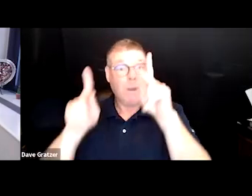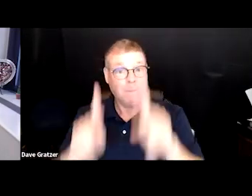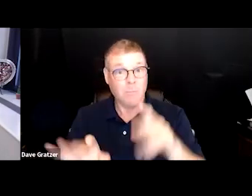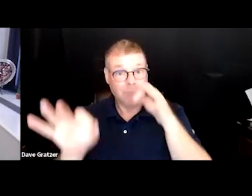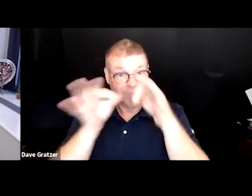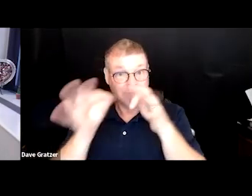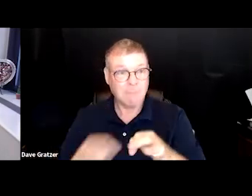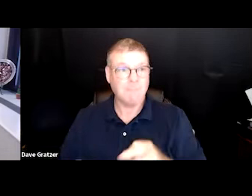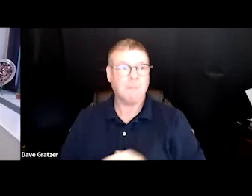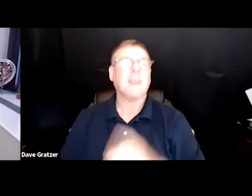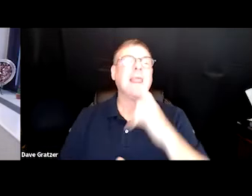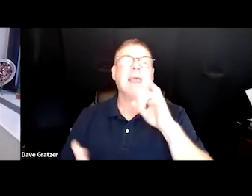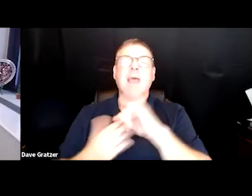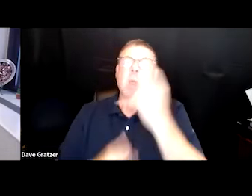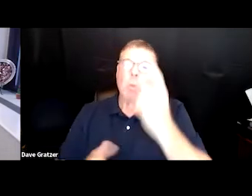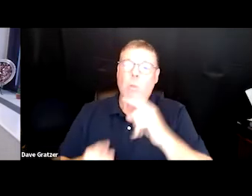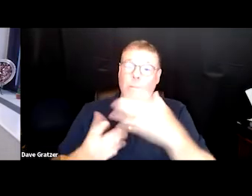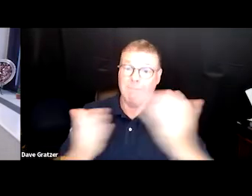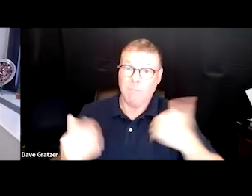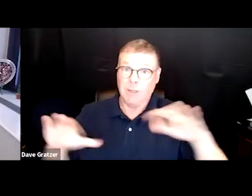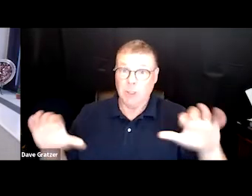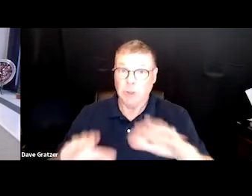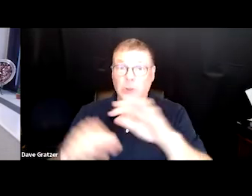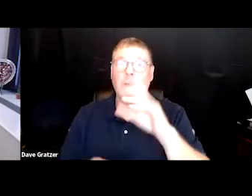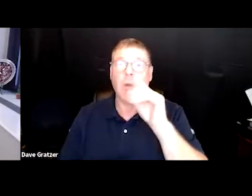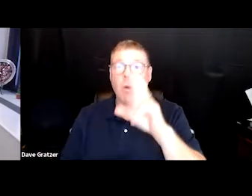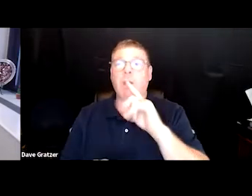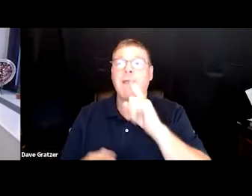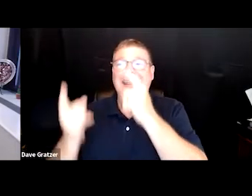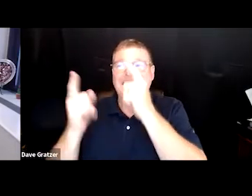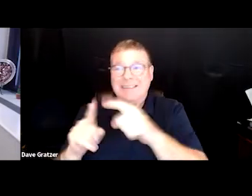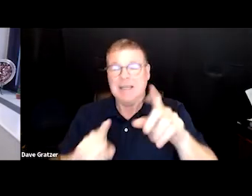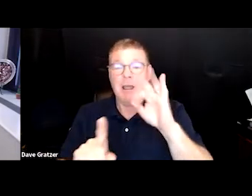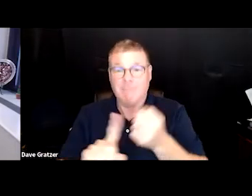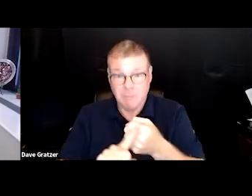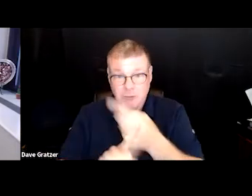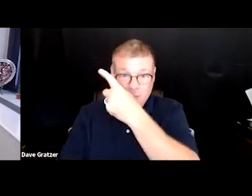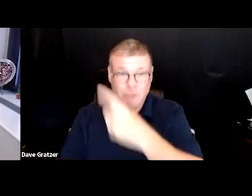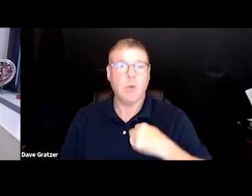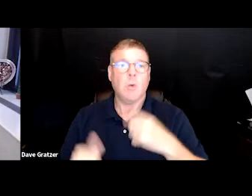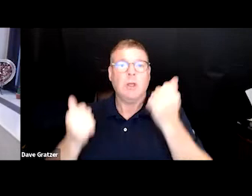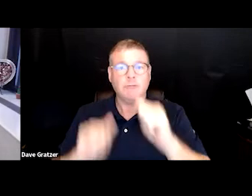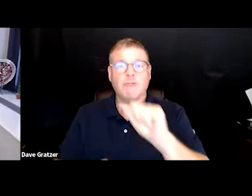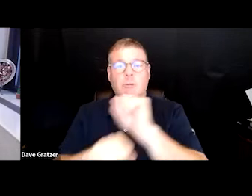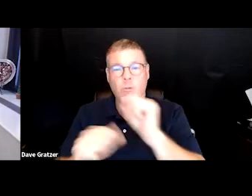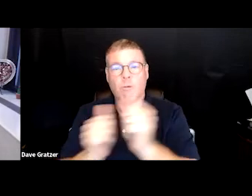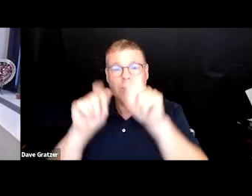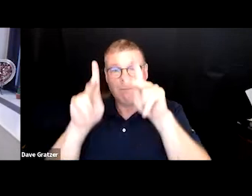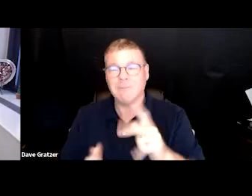"One thing we do when somebody does, or there's an incident of diversion, we try and just work with the individual to see how we can best help them